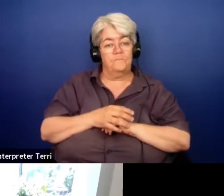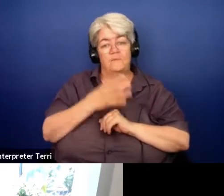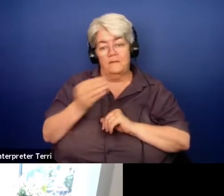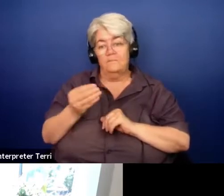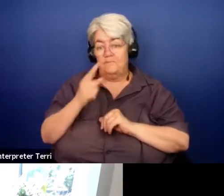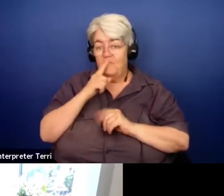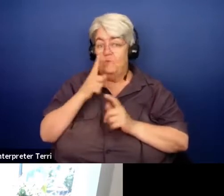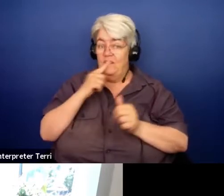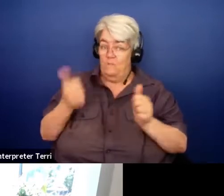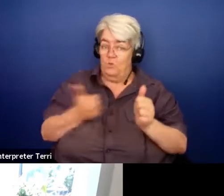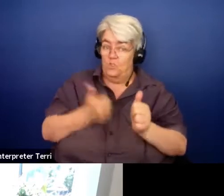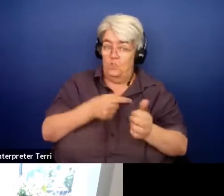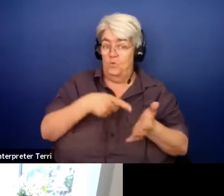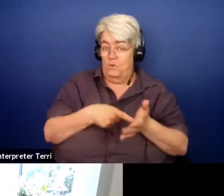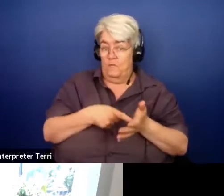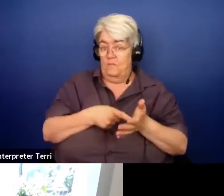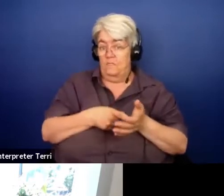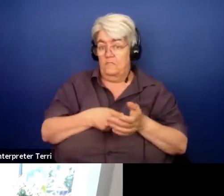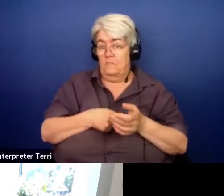the work, very quickly we'll start to